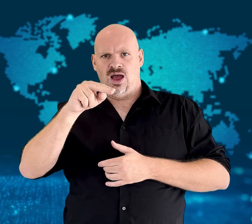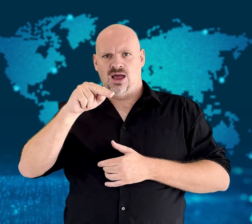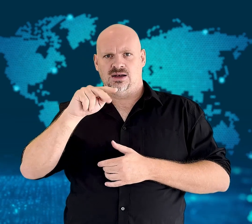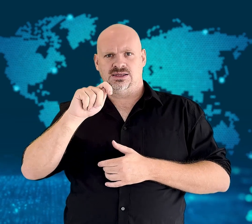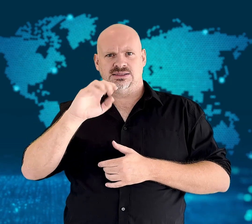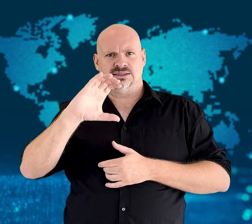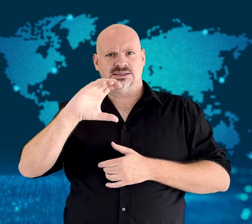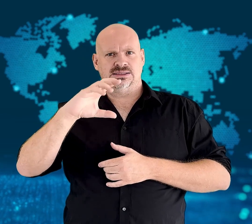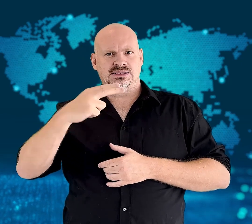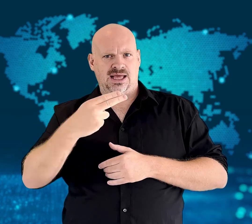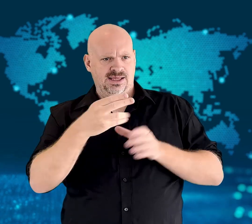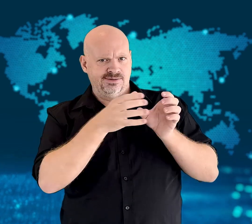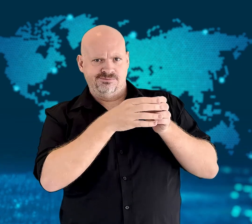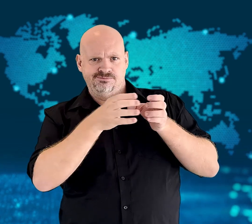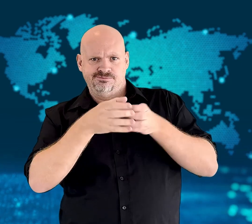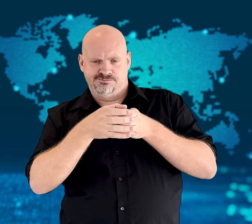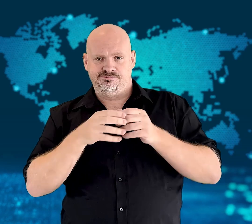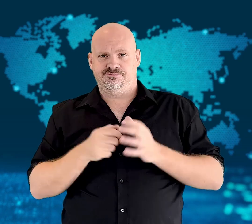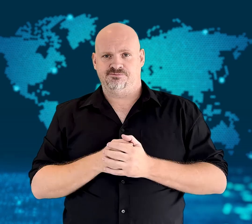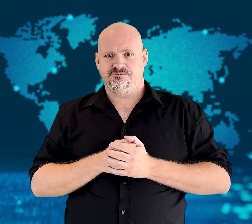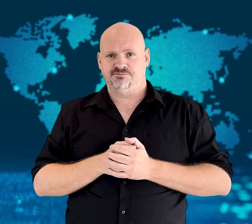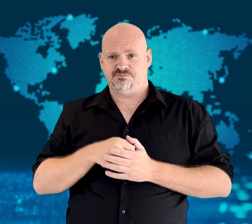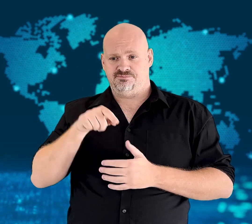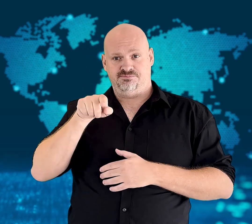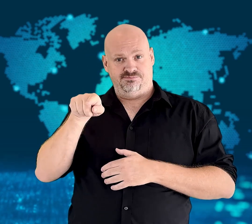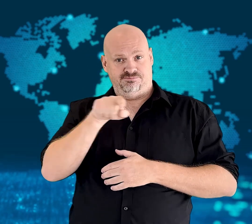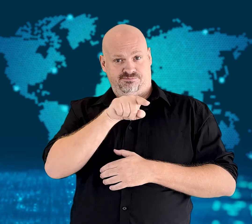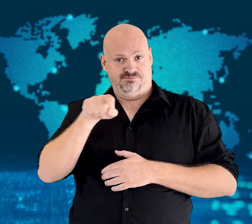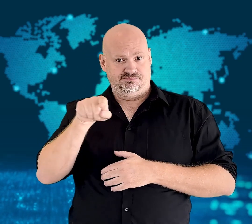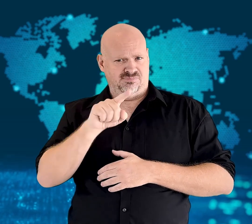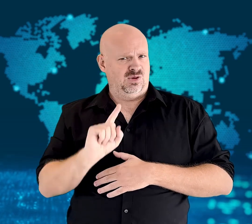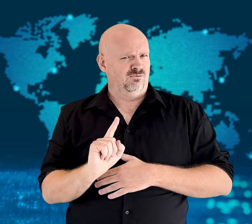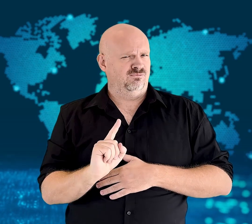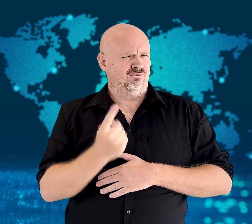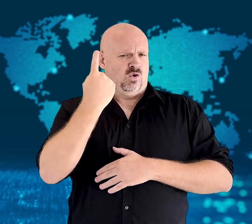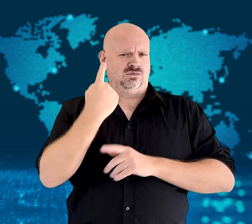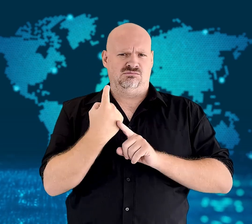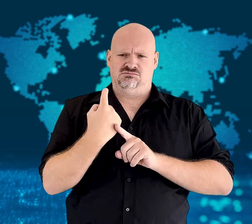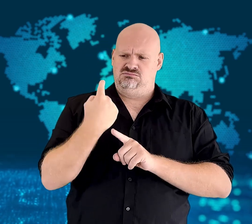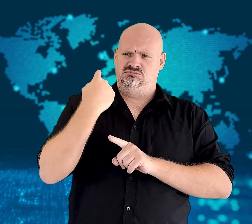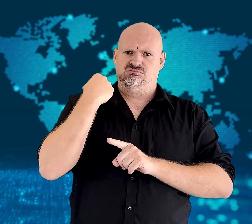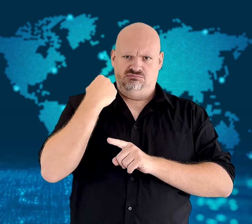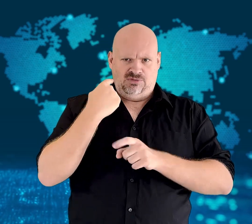the first groups to create a vaccine for COVID-19.